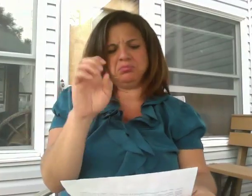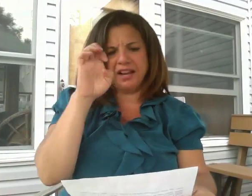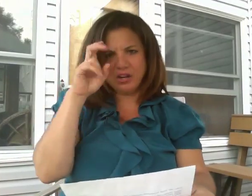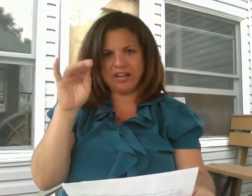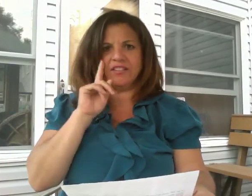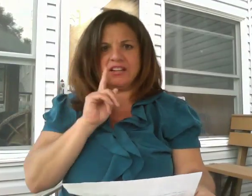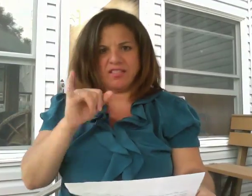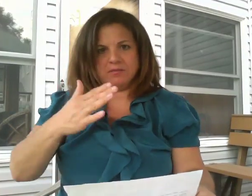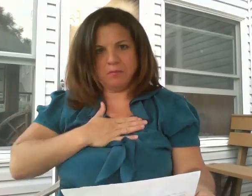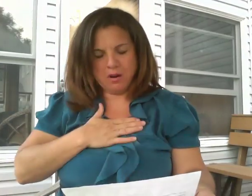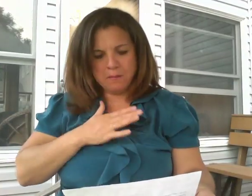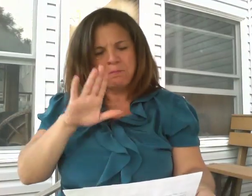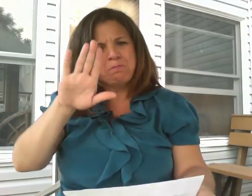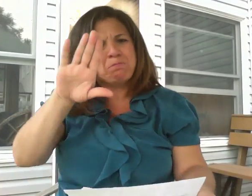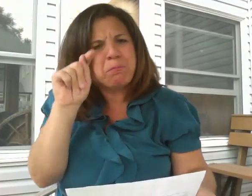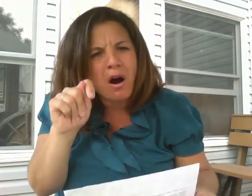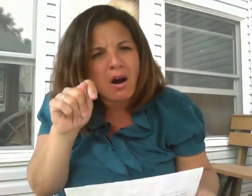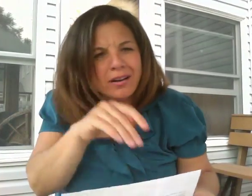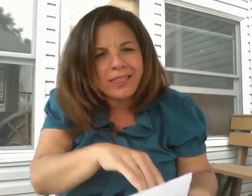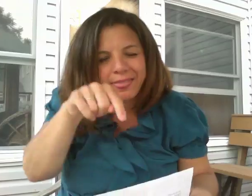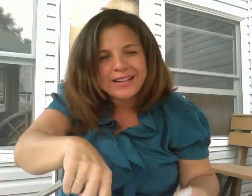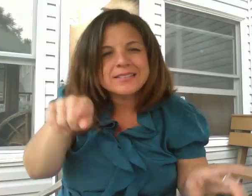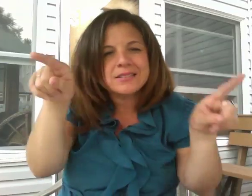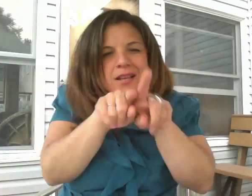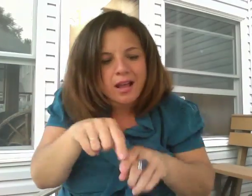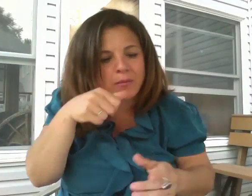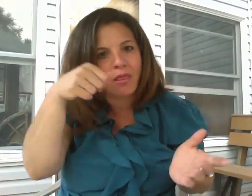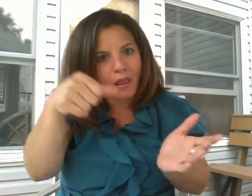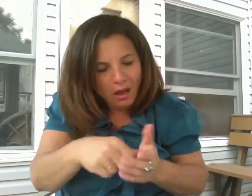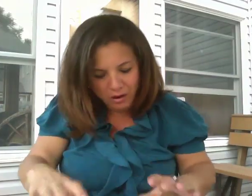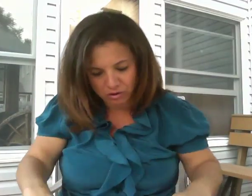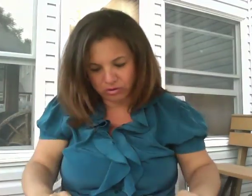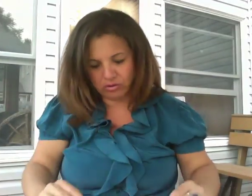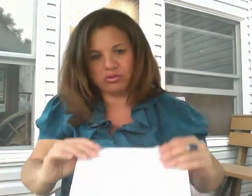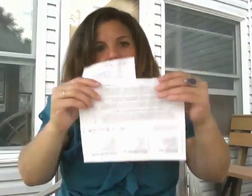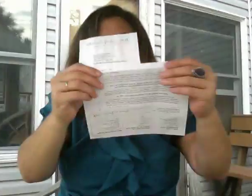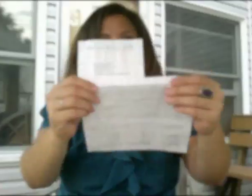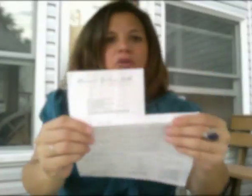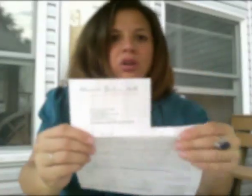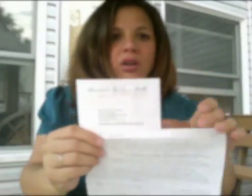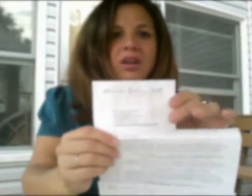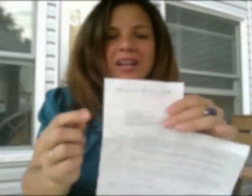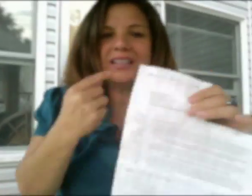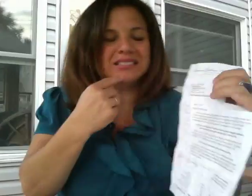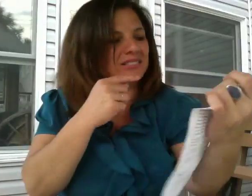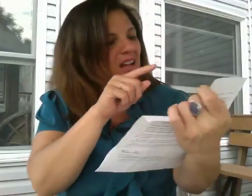Easy, I could check Educator of the Deaf. That’s for my area. B-U-T in this same letter, it was addressed to me as…